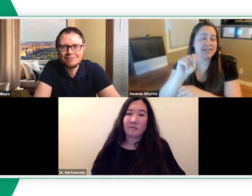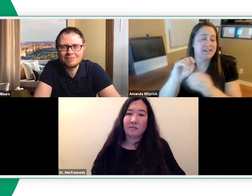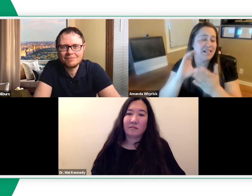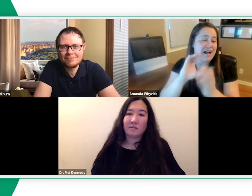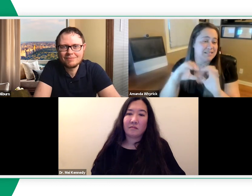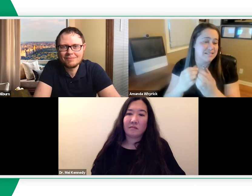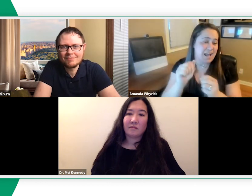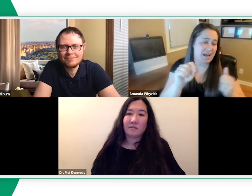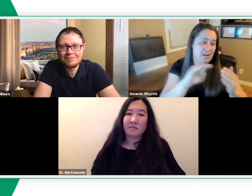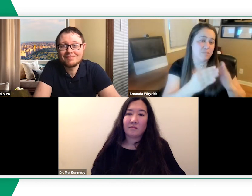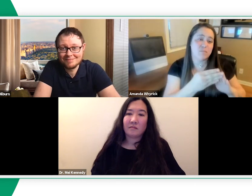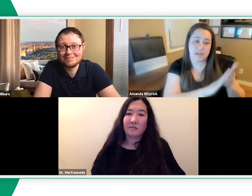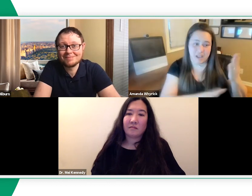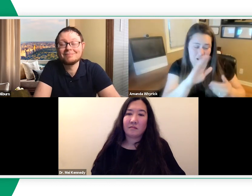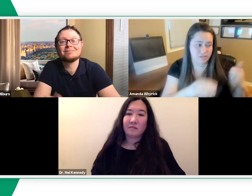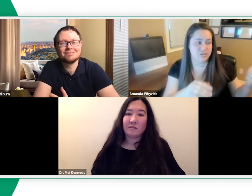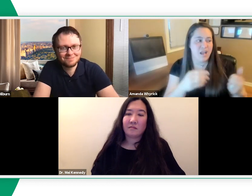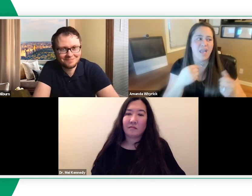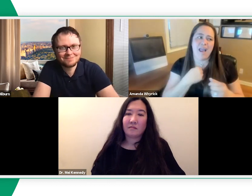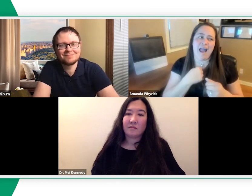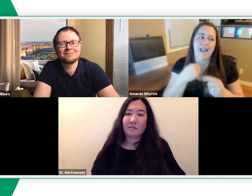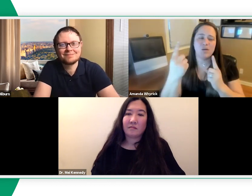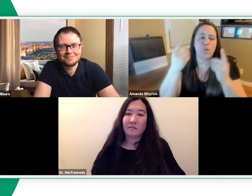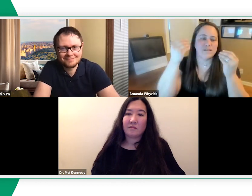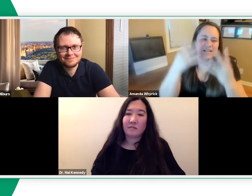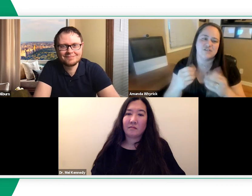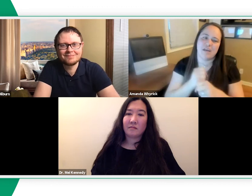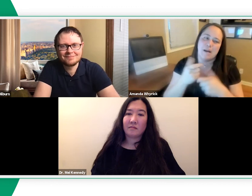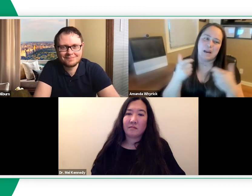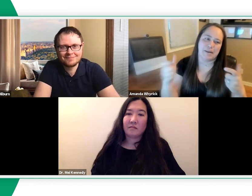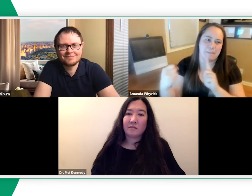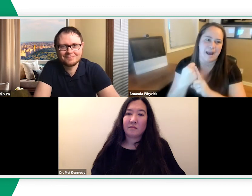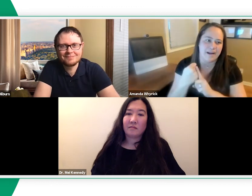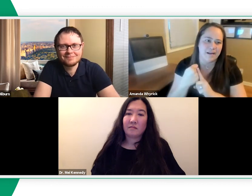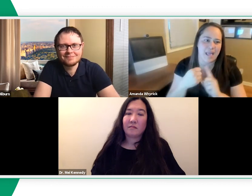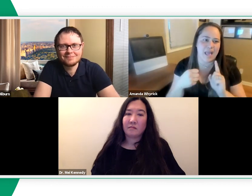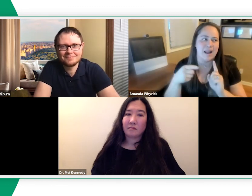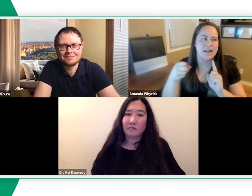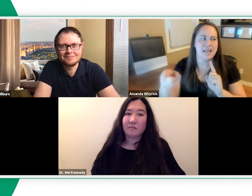take some IT classes at a community college. I had 1 teacher that made a big impact. And